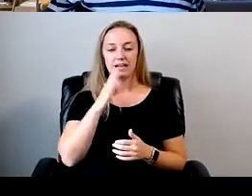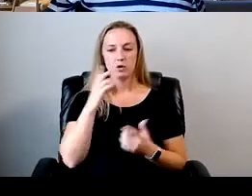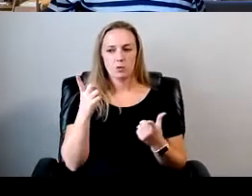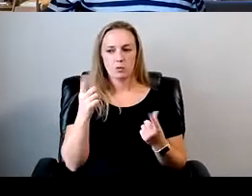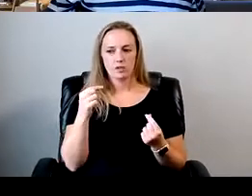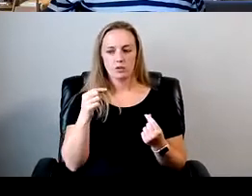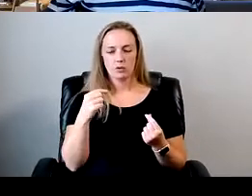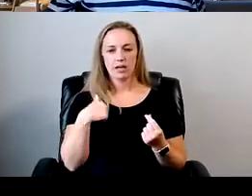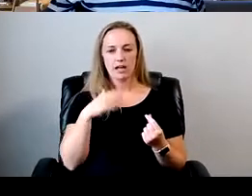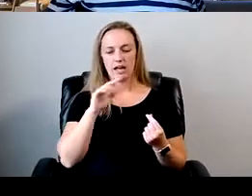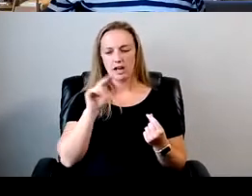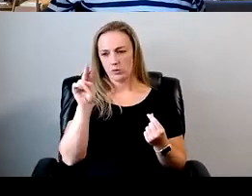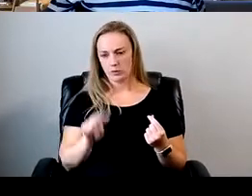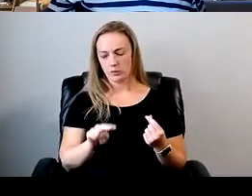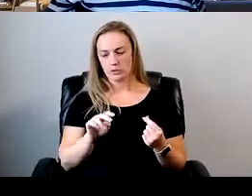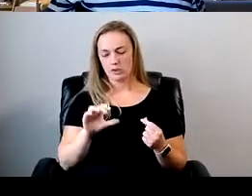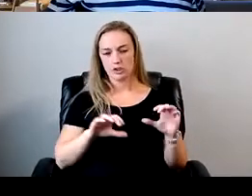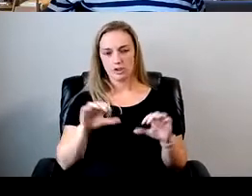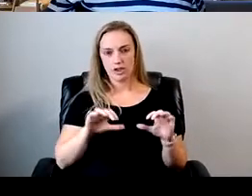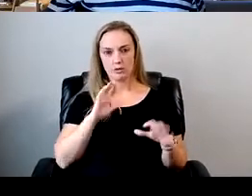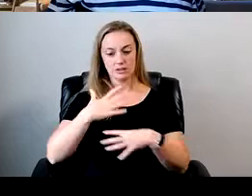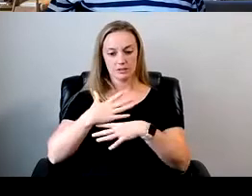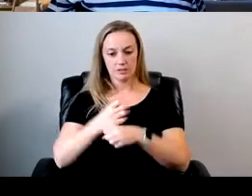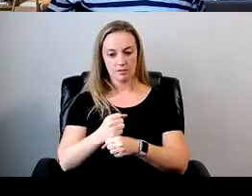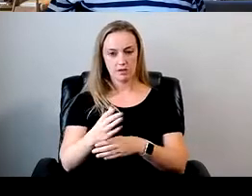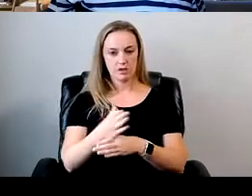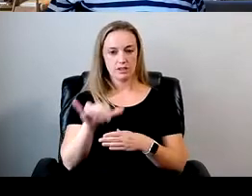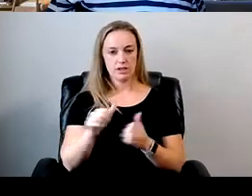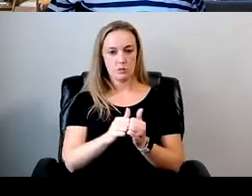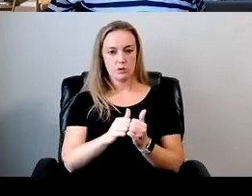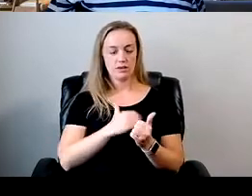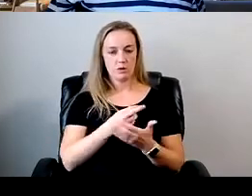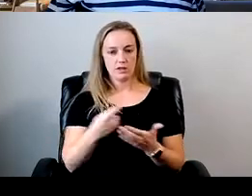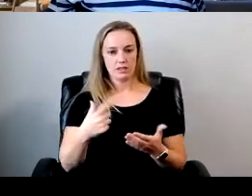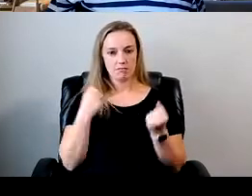and make a summary of it and share that with our resources. We have lots of requests for that.